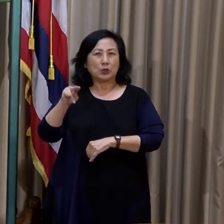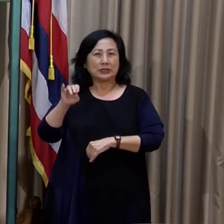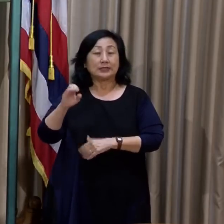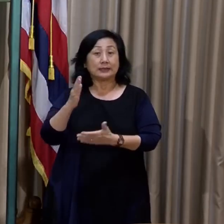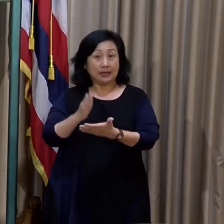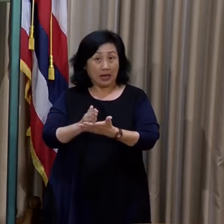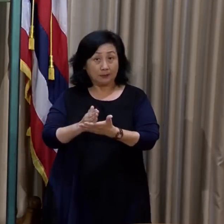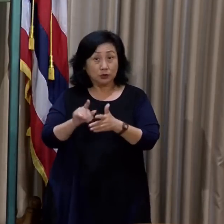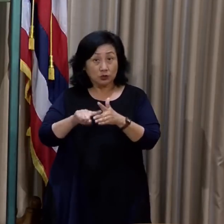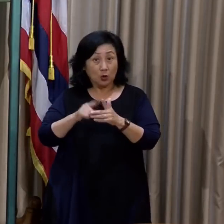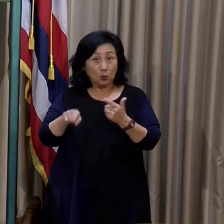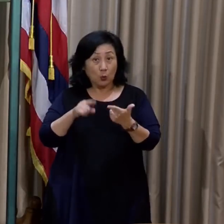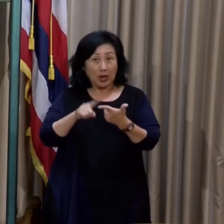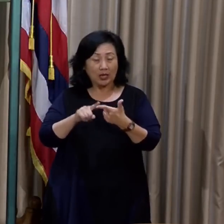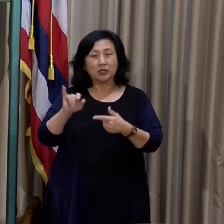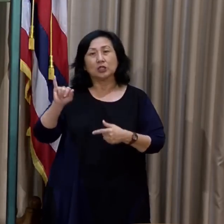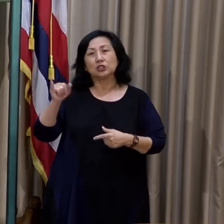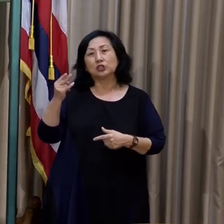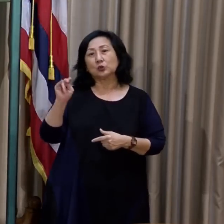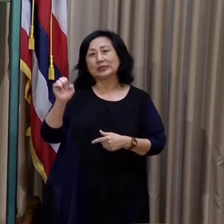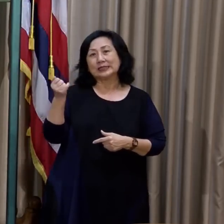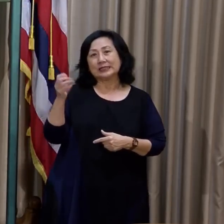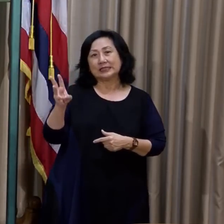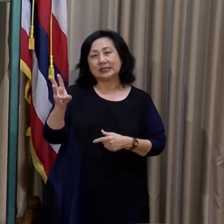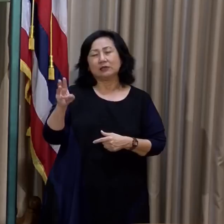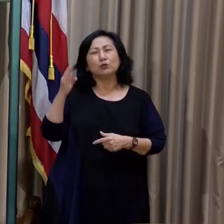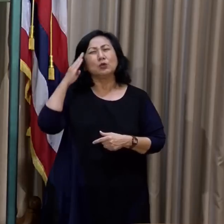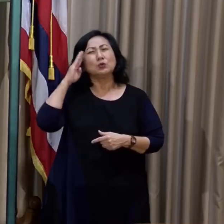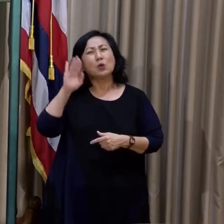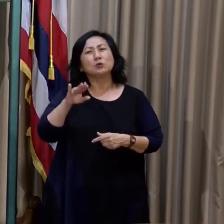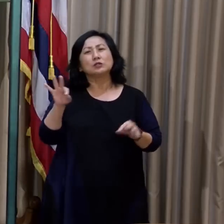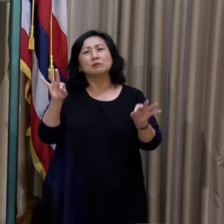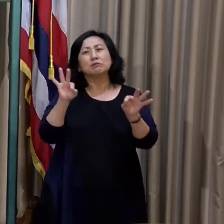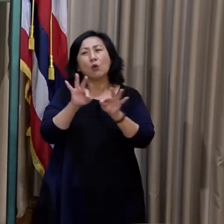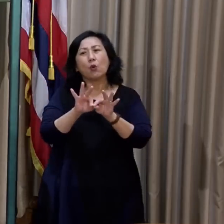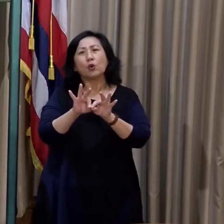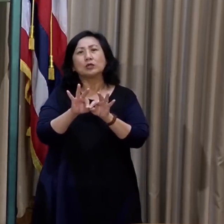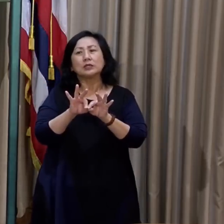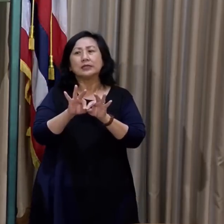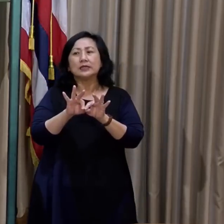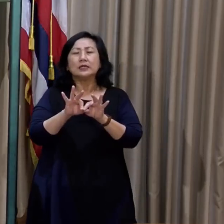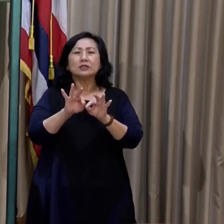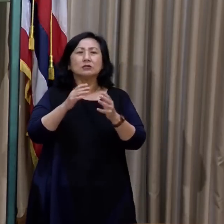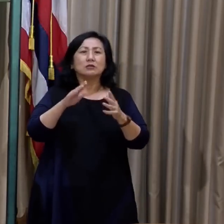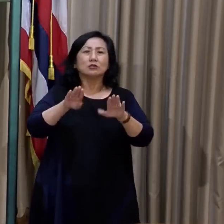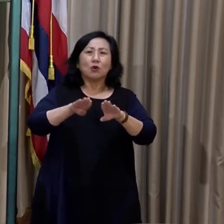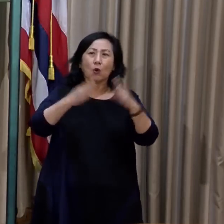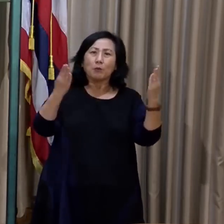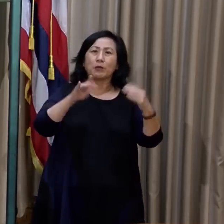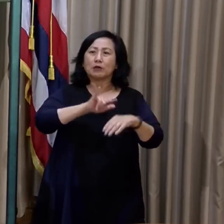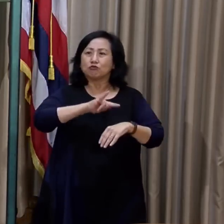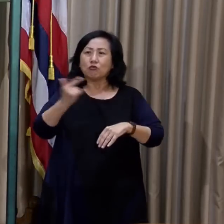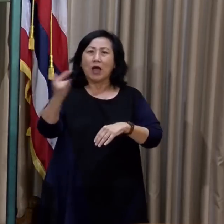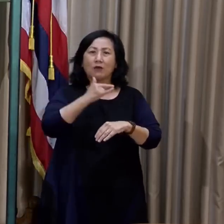SUPPLEMENTS OF PROCLAMATION THAT REMOVED THE 14 DAY MANDATORY QUARANTINE FOR INTERISLAND TRAVEL, BEGINNING JUNE 16.